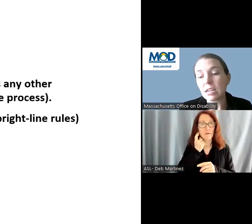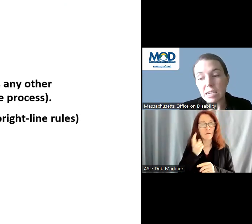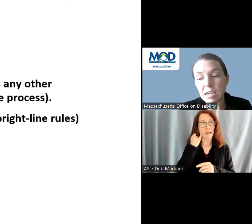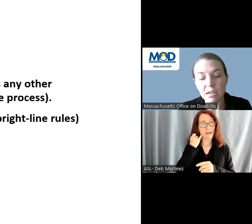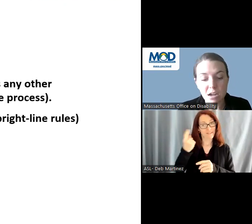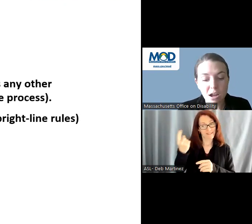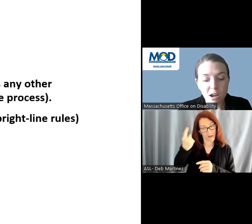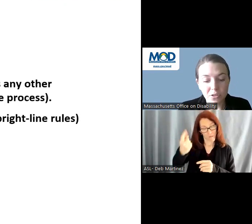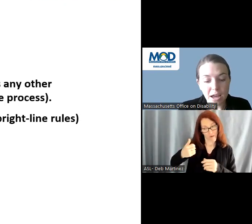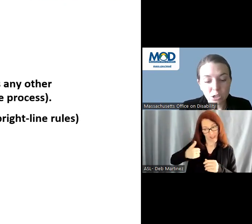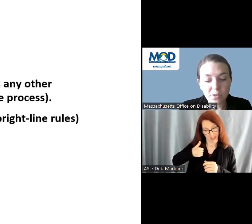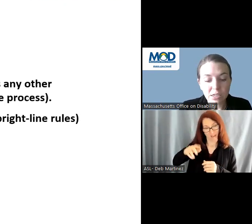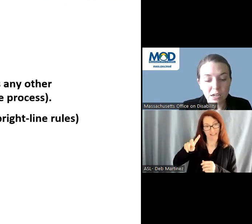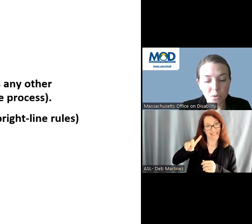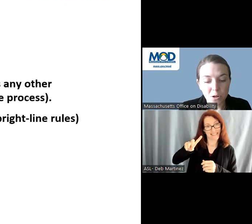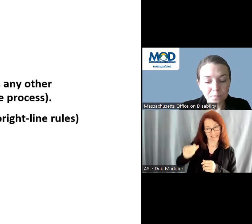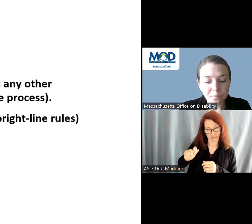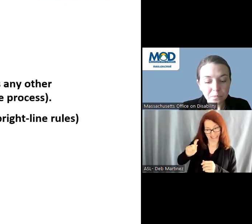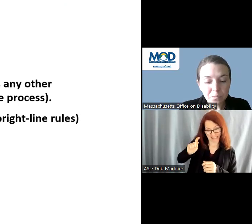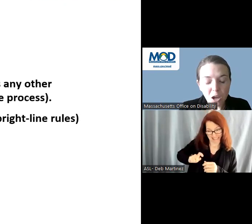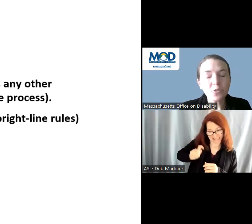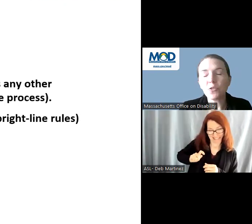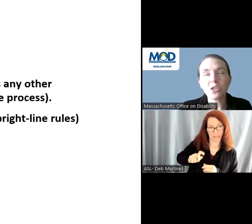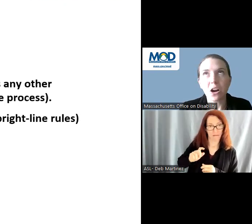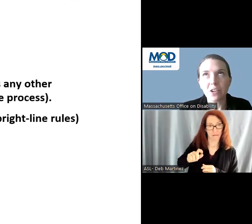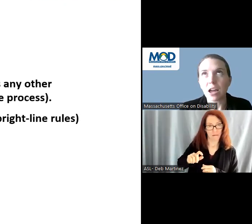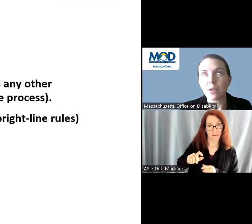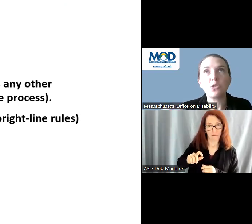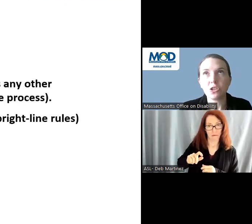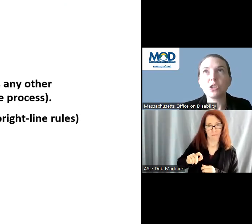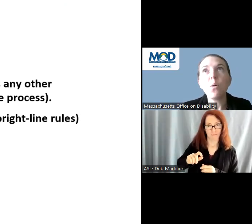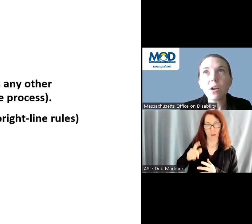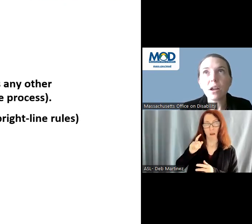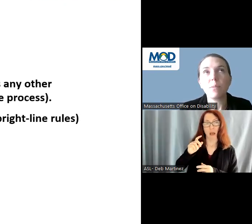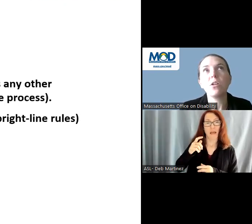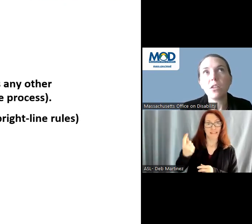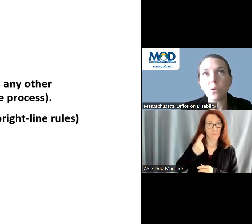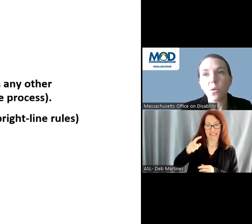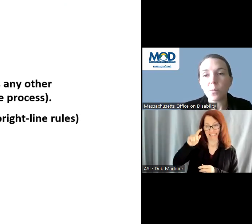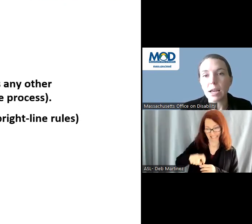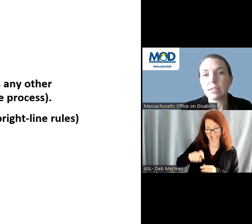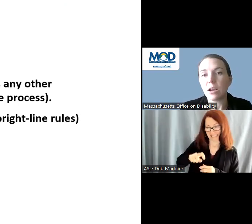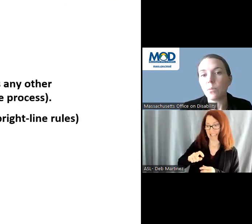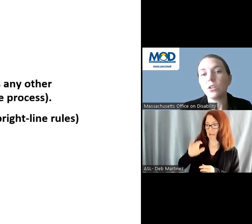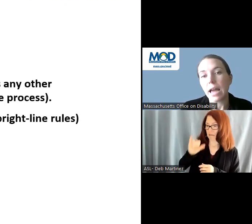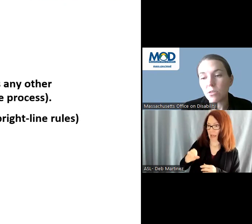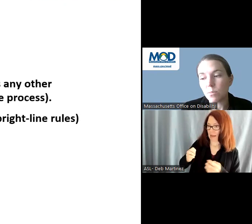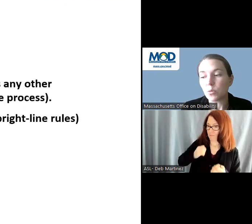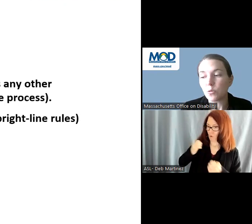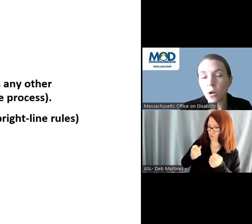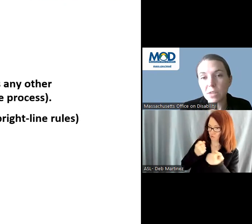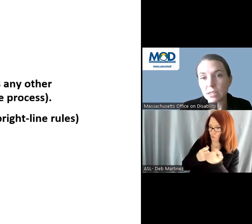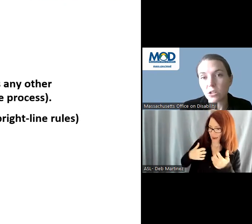need for that service animal - sorry for that emotional support animal in the workplace and it would allow them to perform the